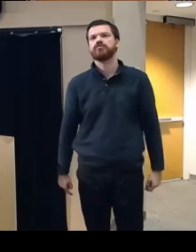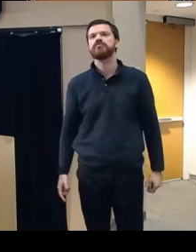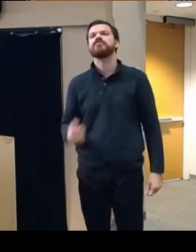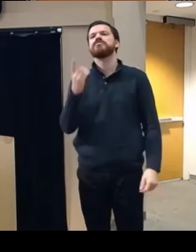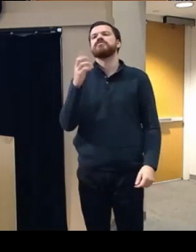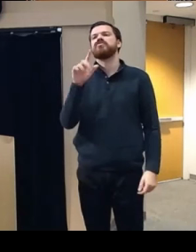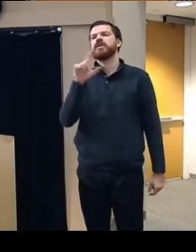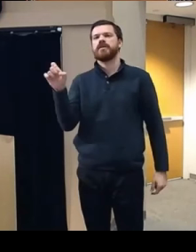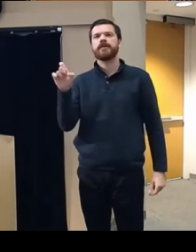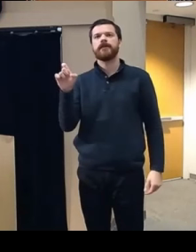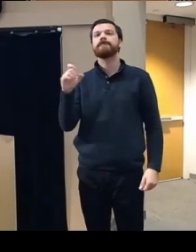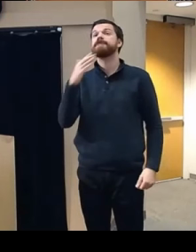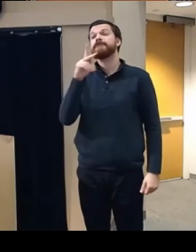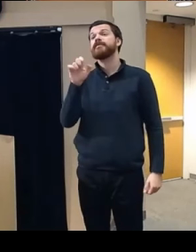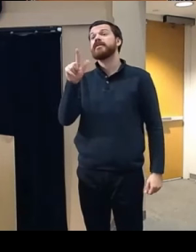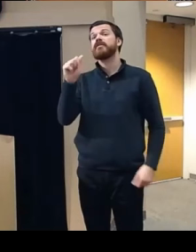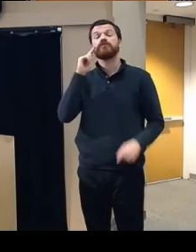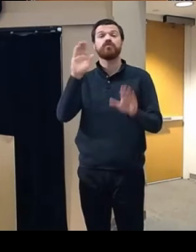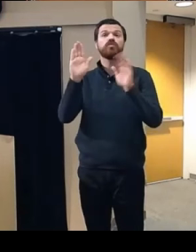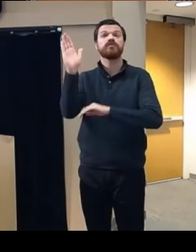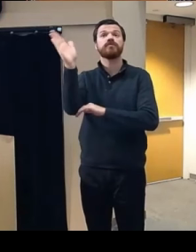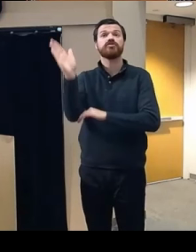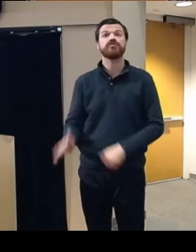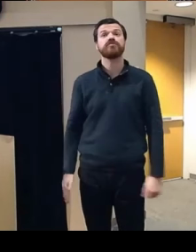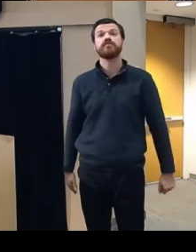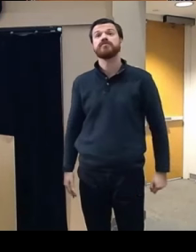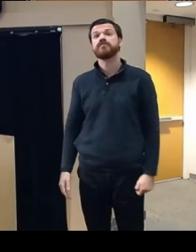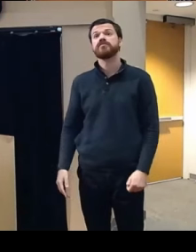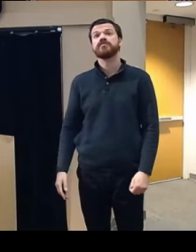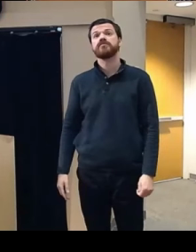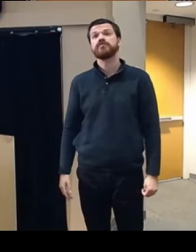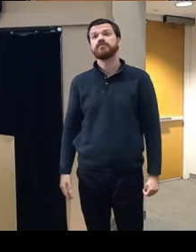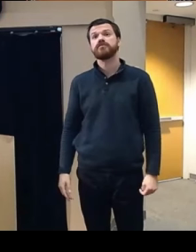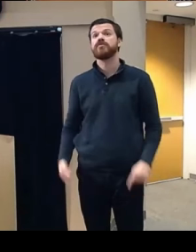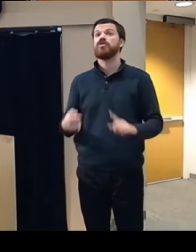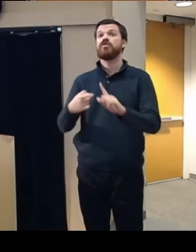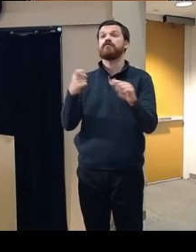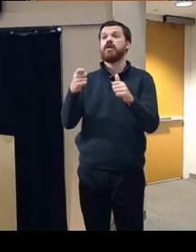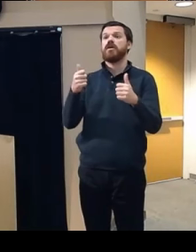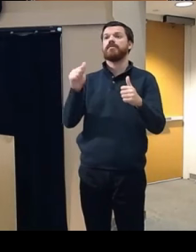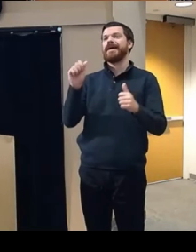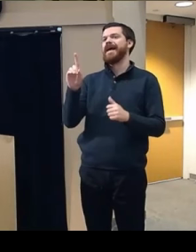thank you Kayla for the wonderful presentation um you know from the administrative and and I I know